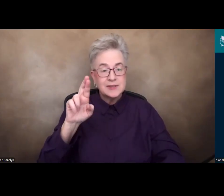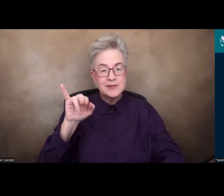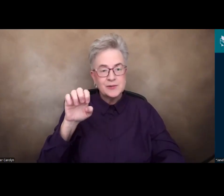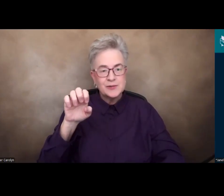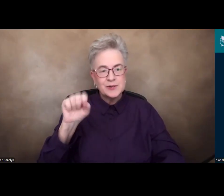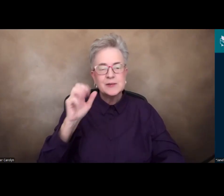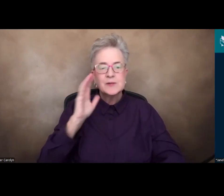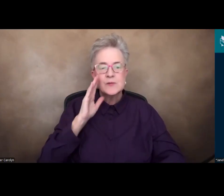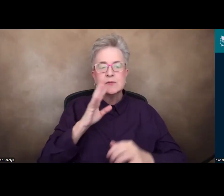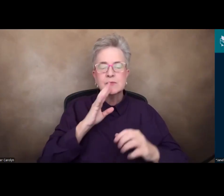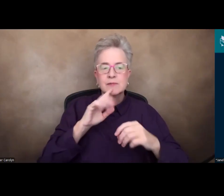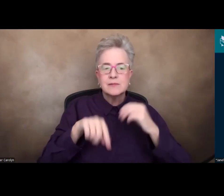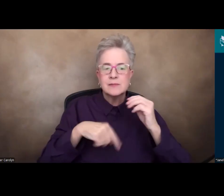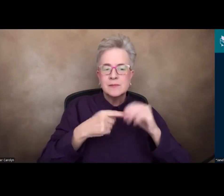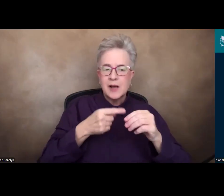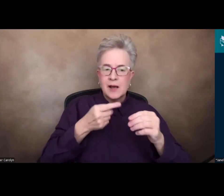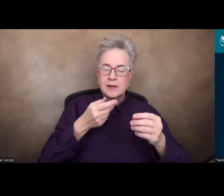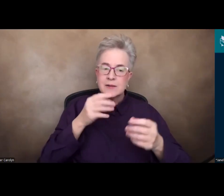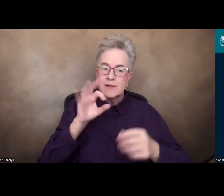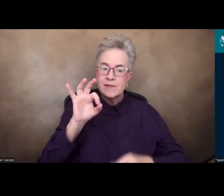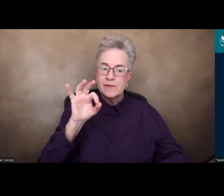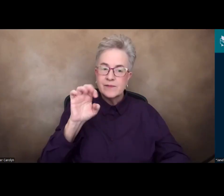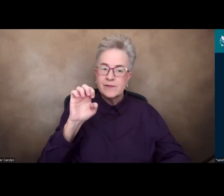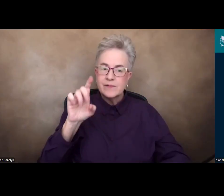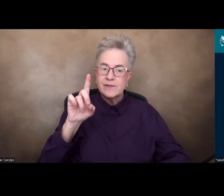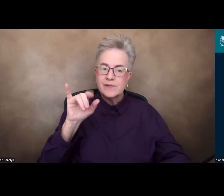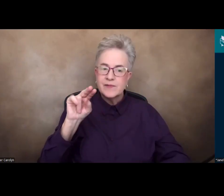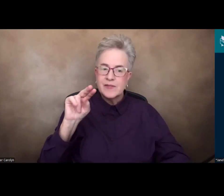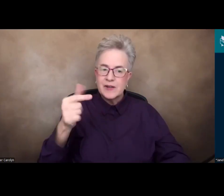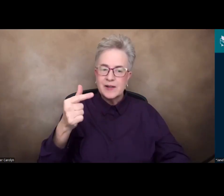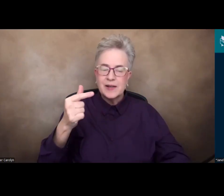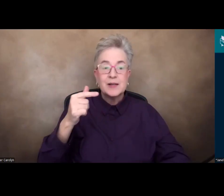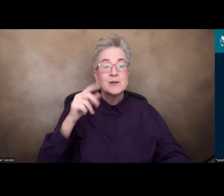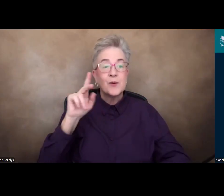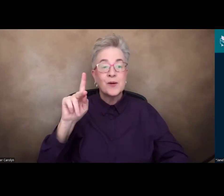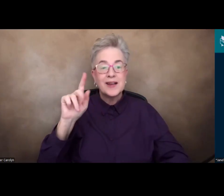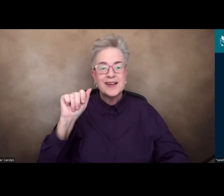about feeding next month our wonderful Kate Bennington is